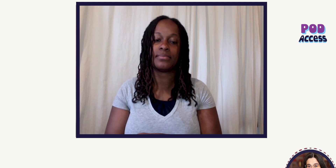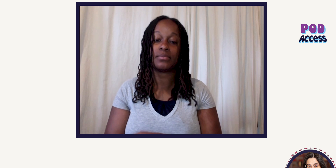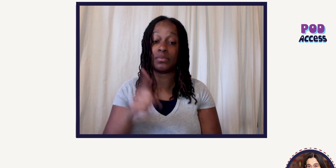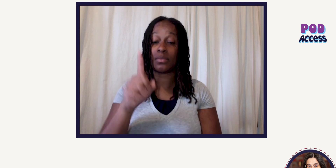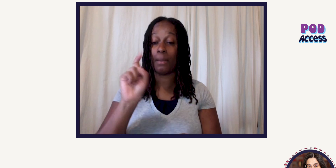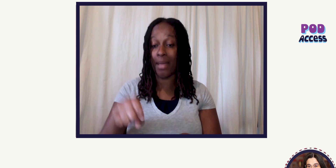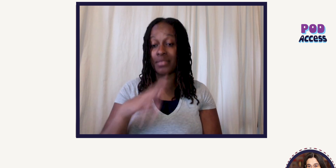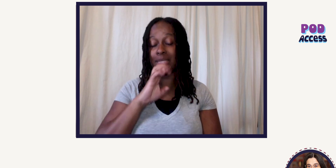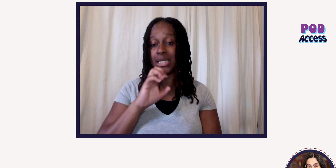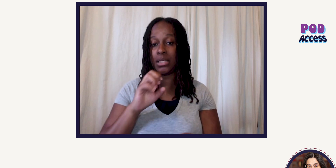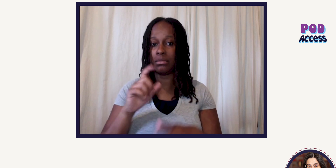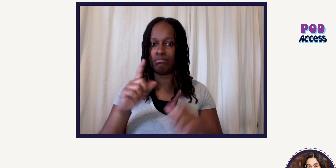You have a superstar guest.